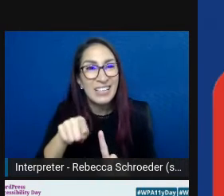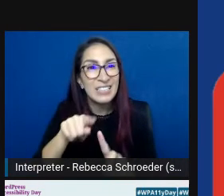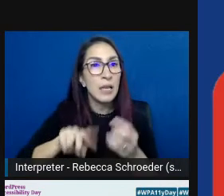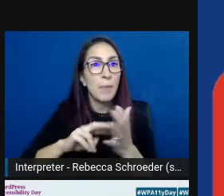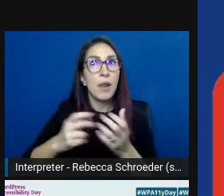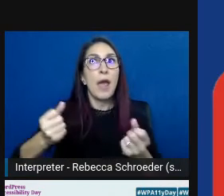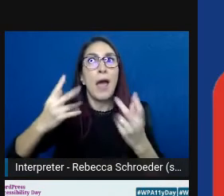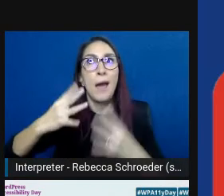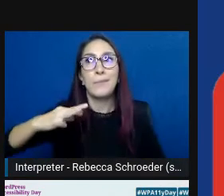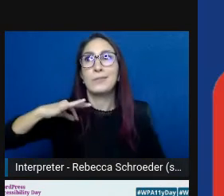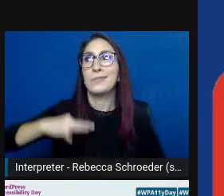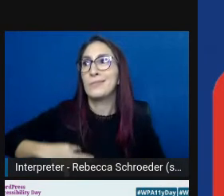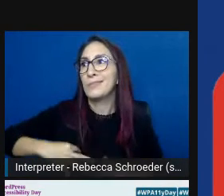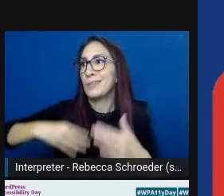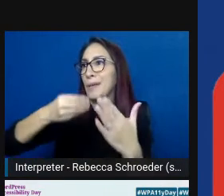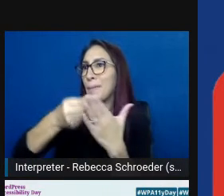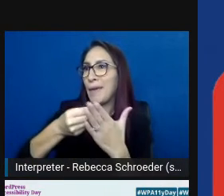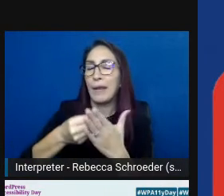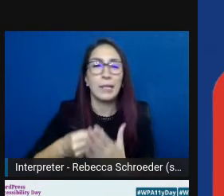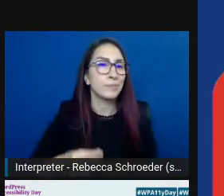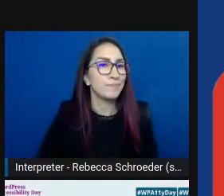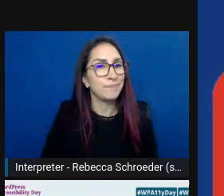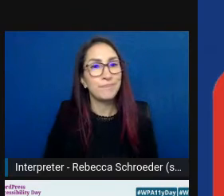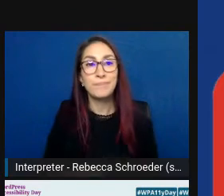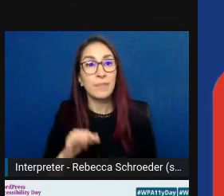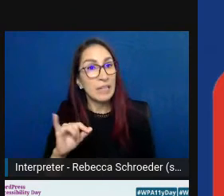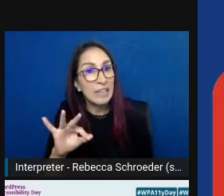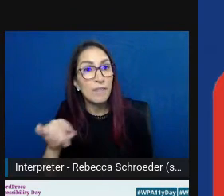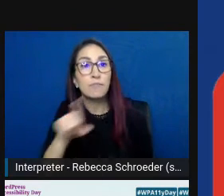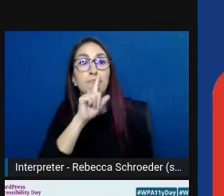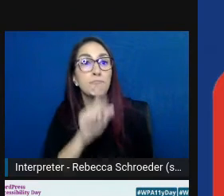If we really want to play the numbers game, okay, let's ask this,